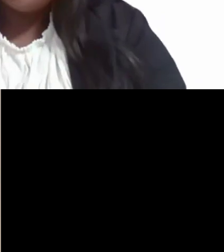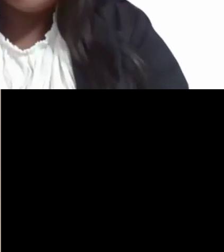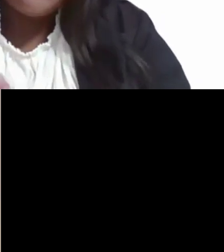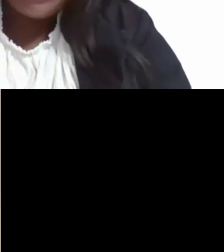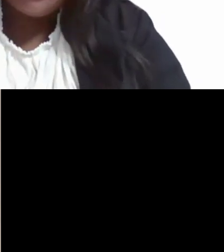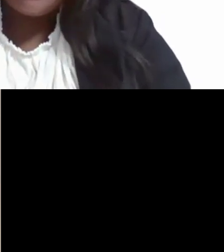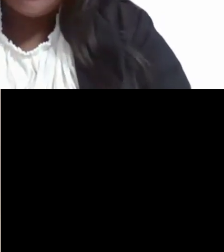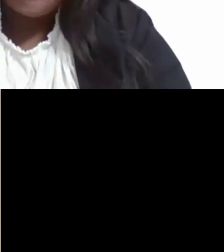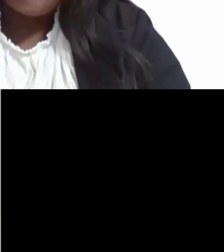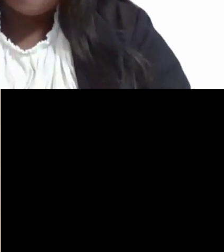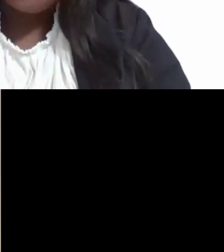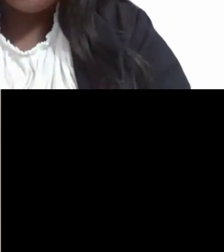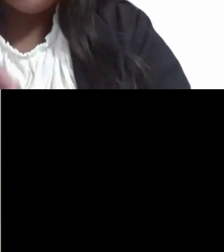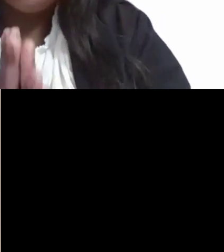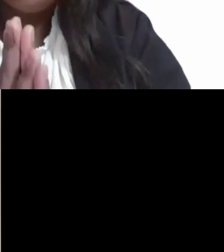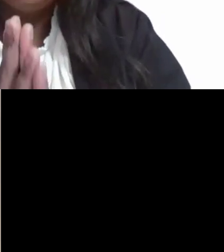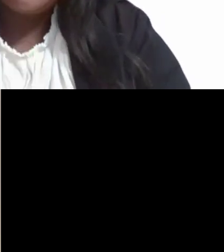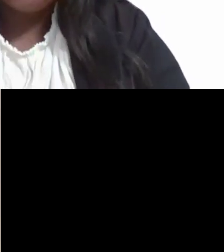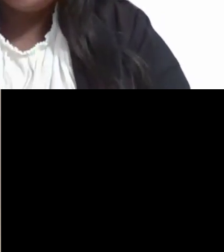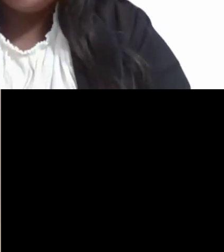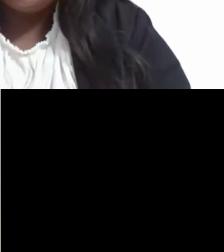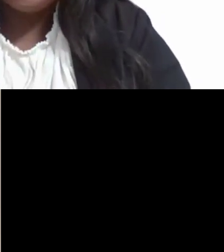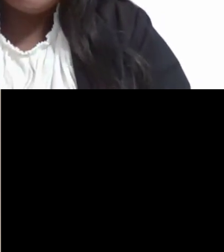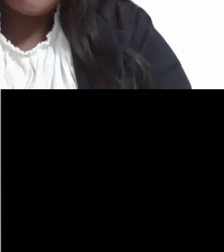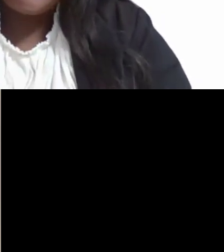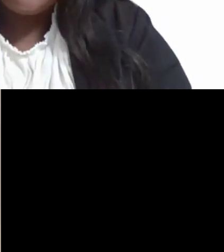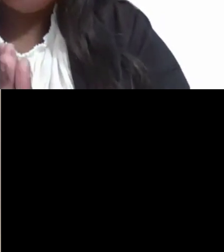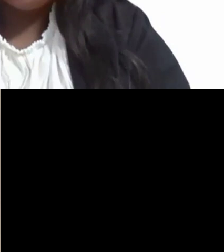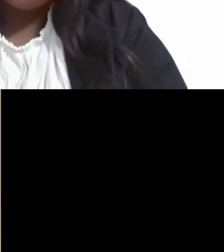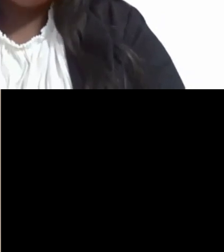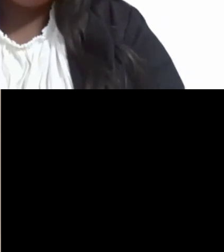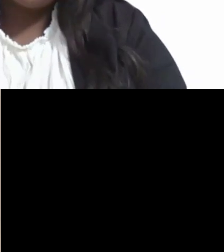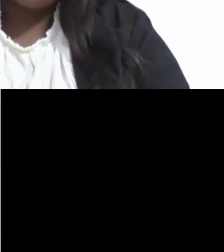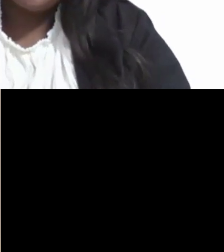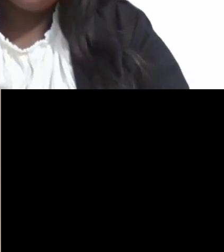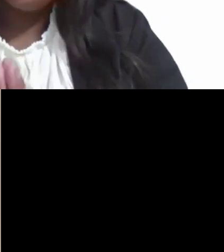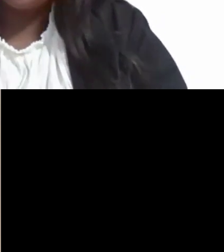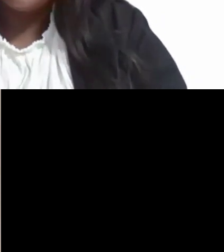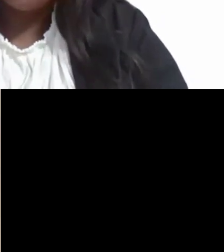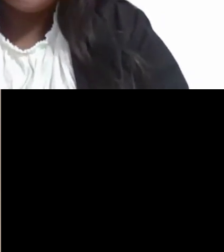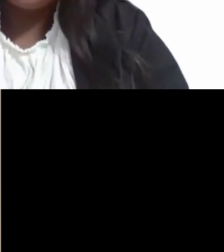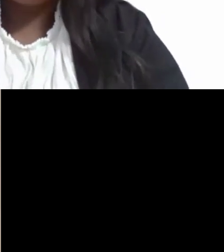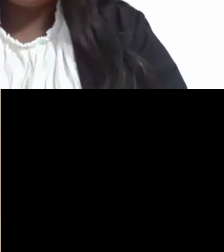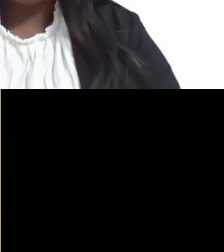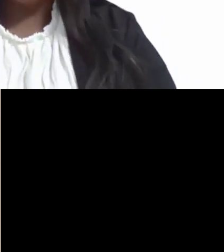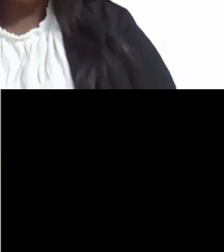so much Kari for your time being here today and for all the information that you have shared with us. Today's